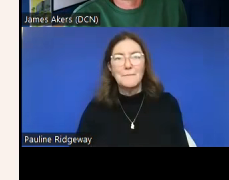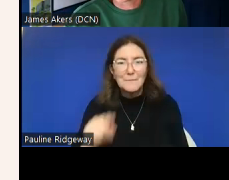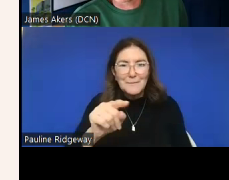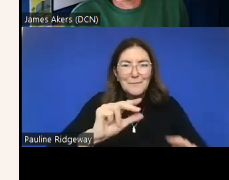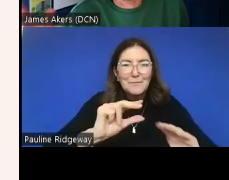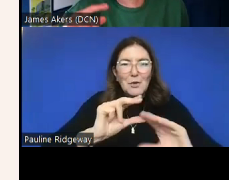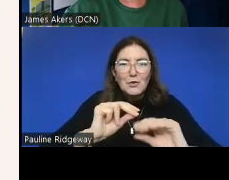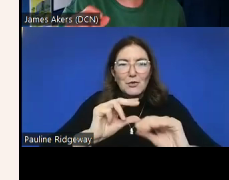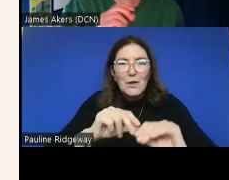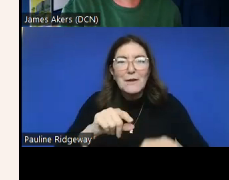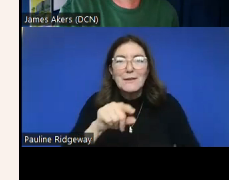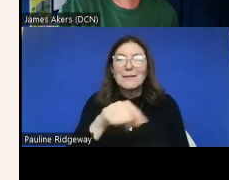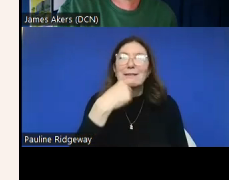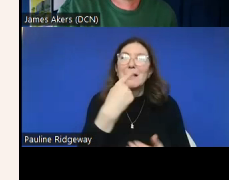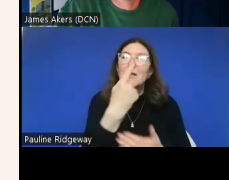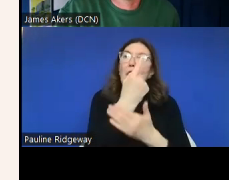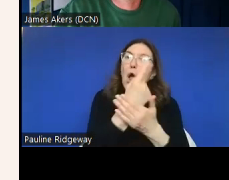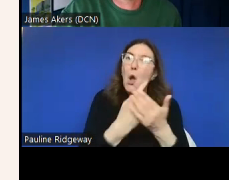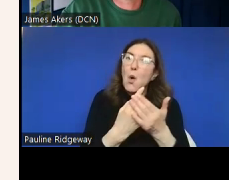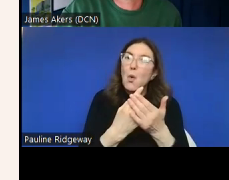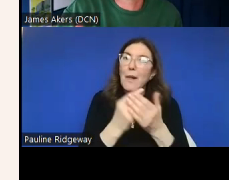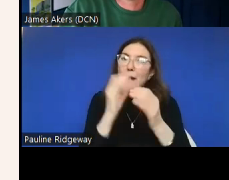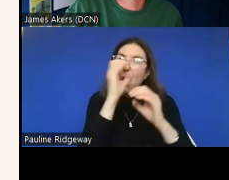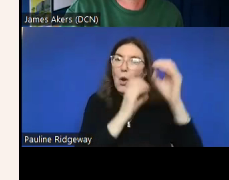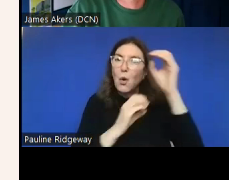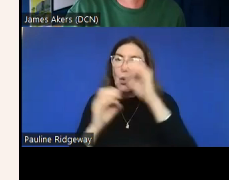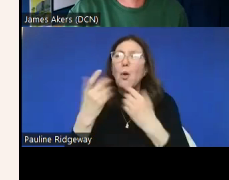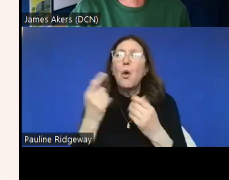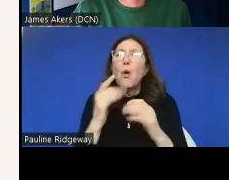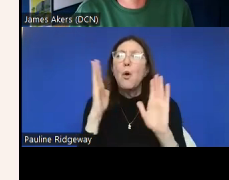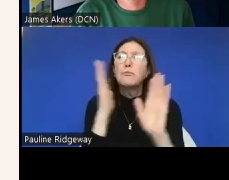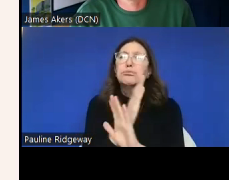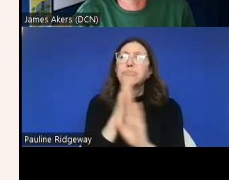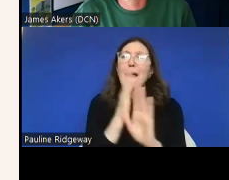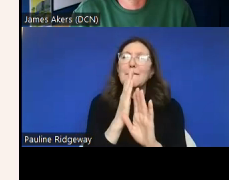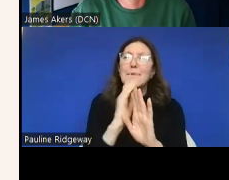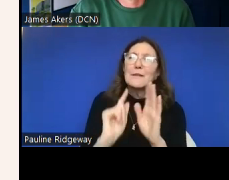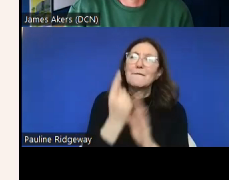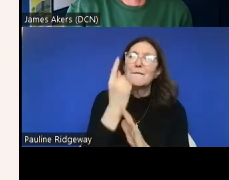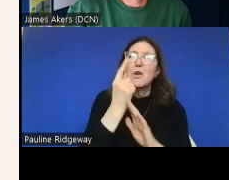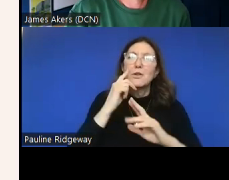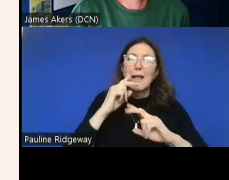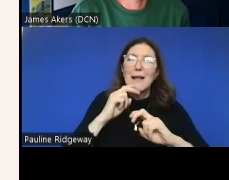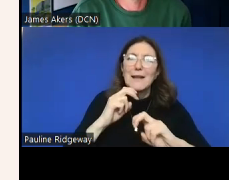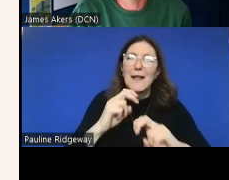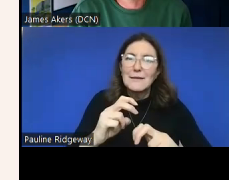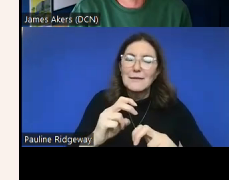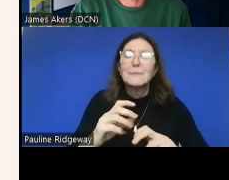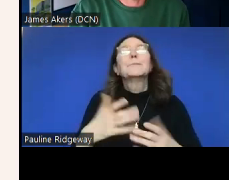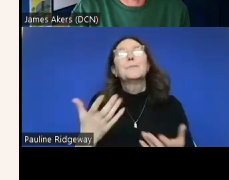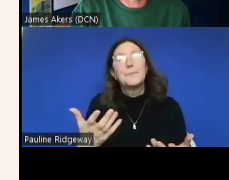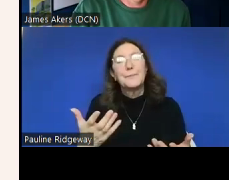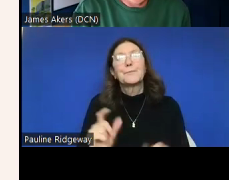Does that only apply to Google Analytics and not privacy-first analytics platforms? With all of these,